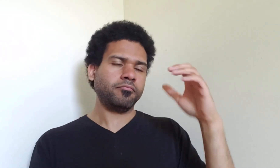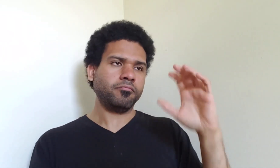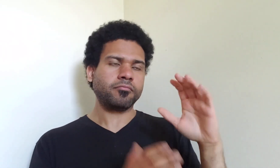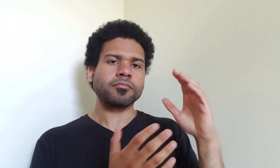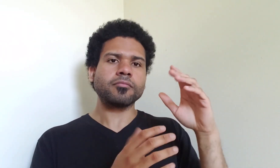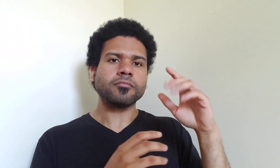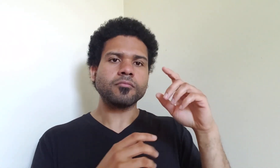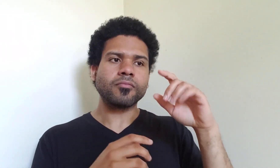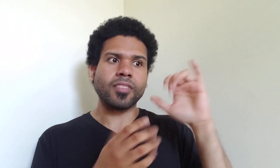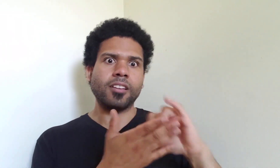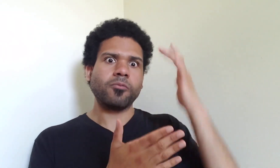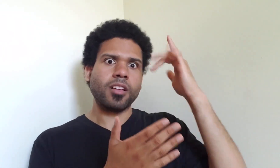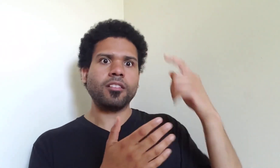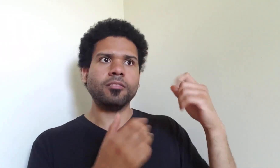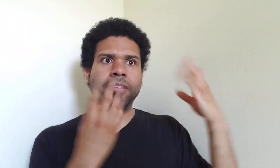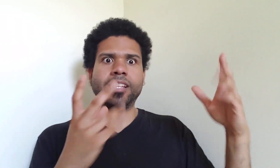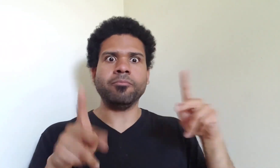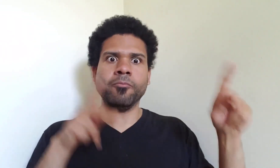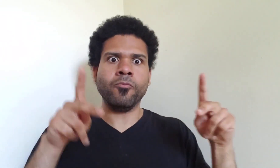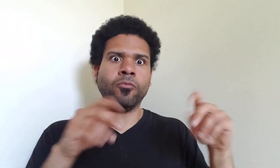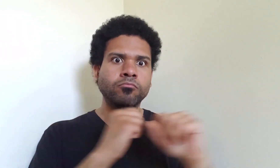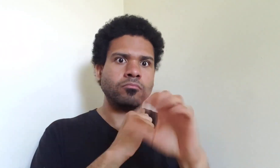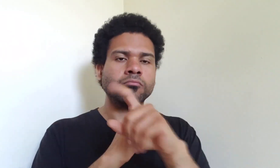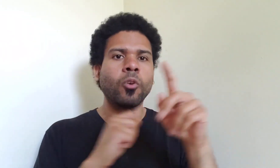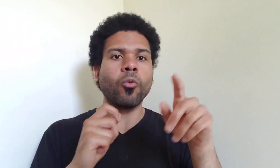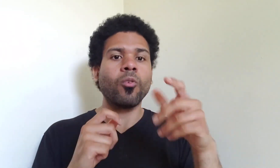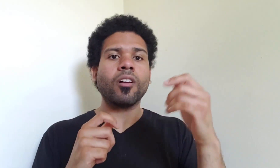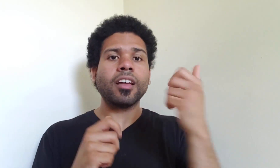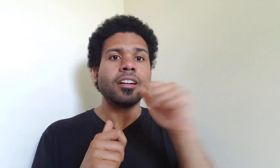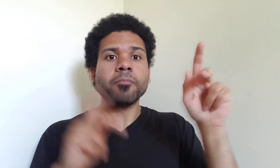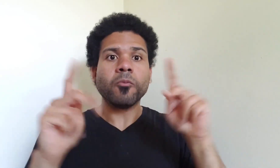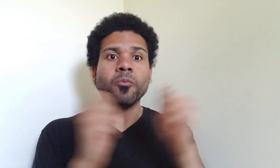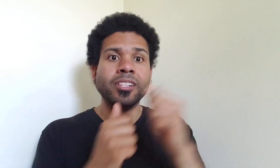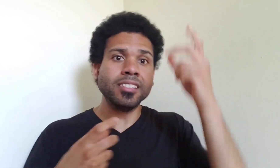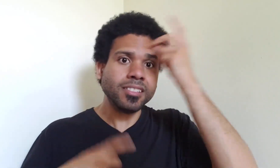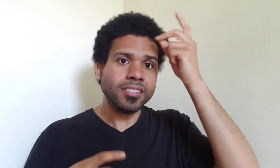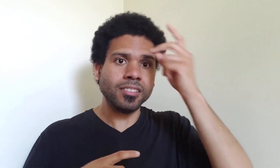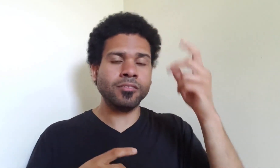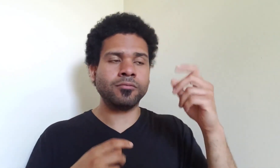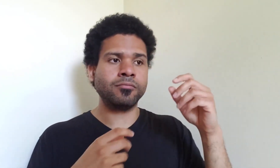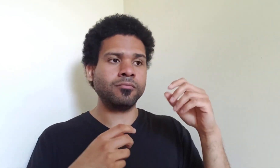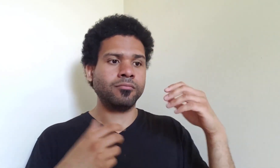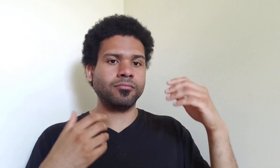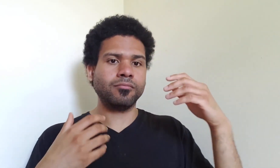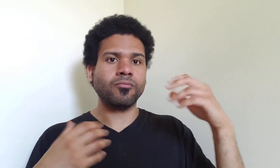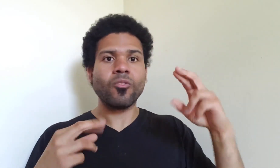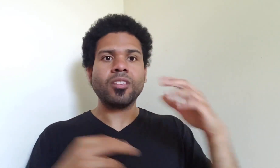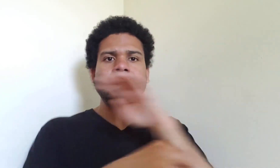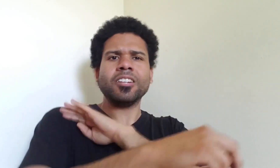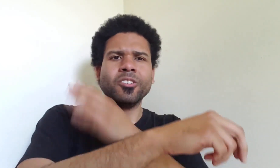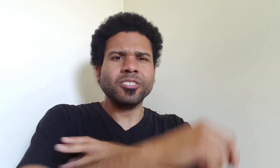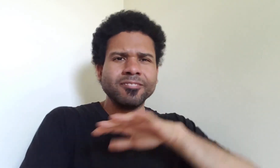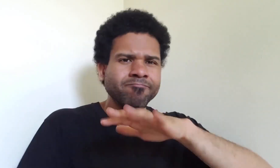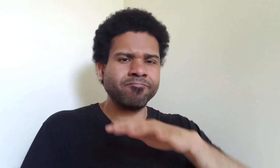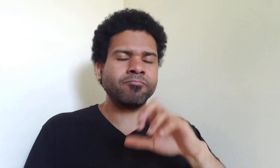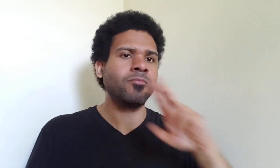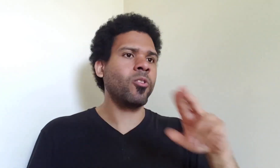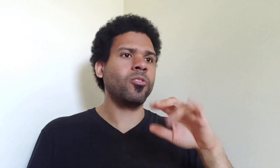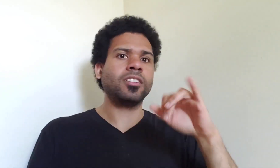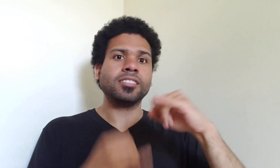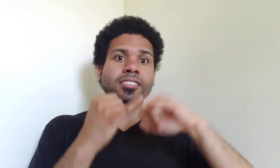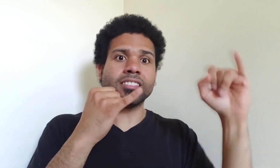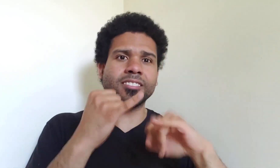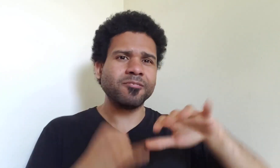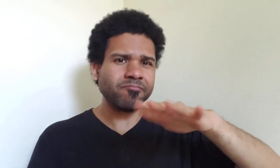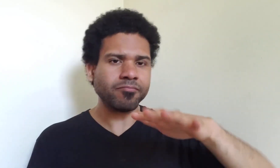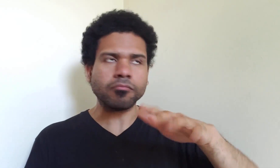That’s the reason why many people encourage people with digestive issues or low energy production